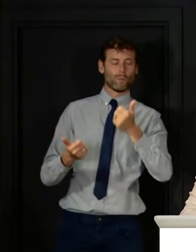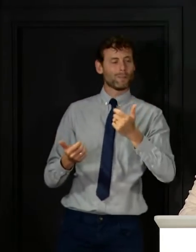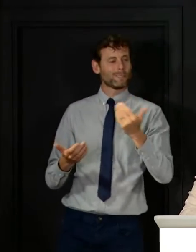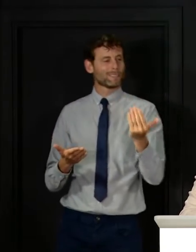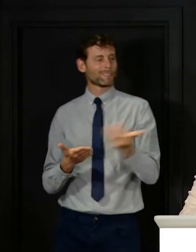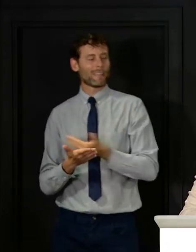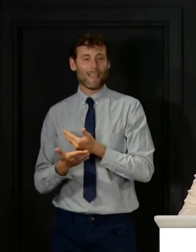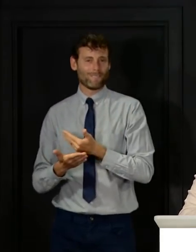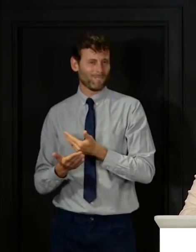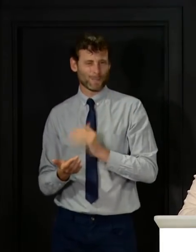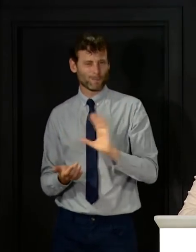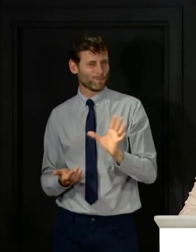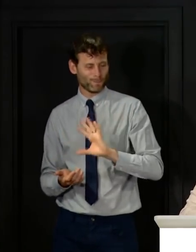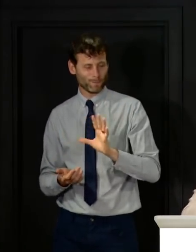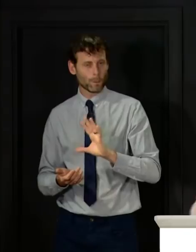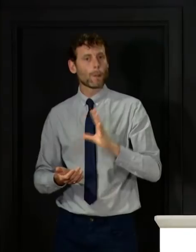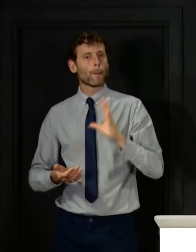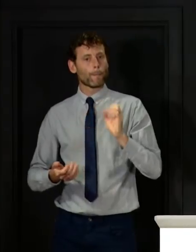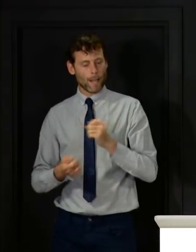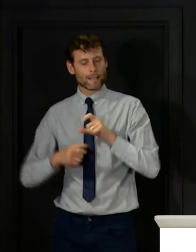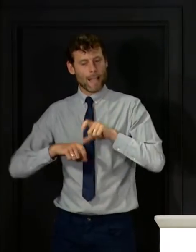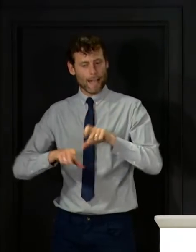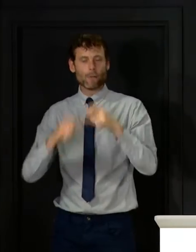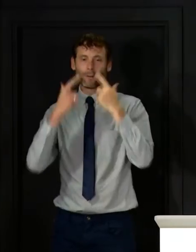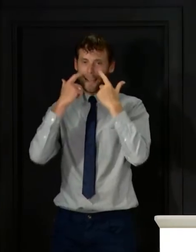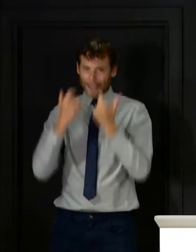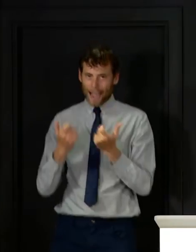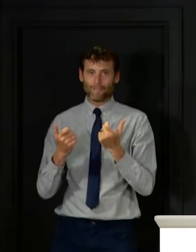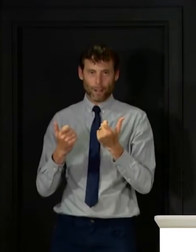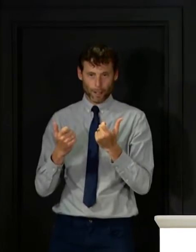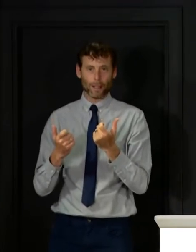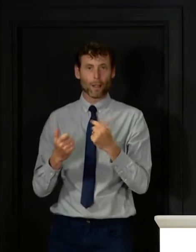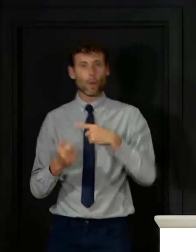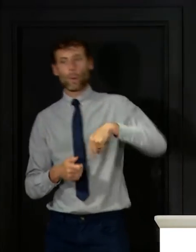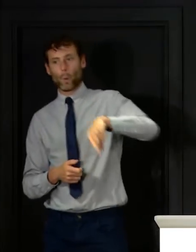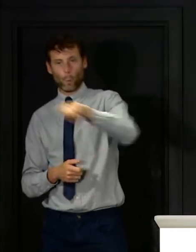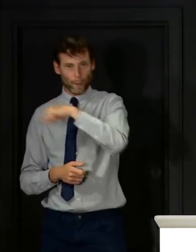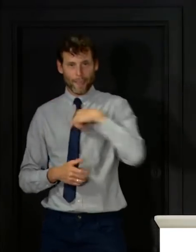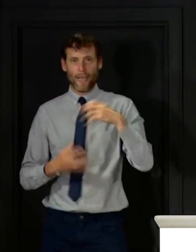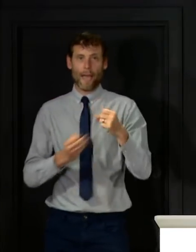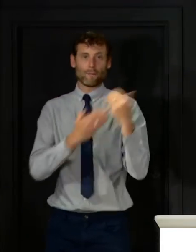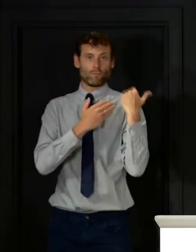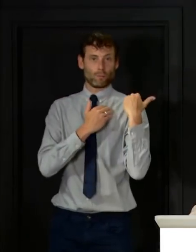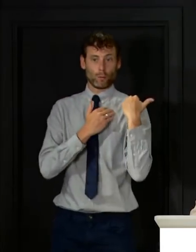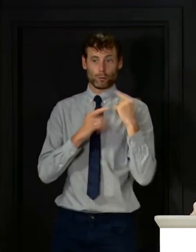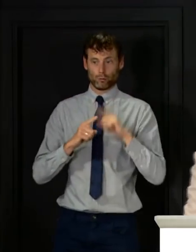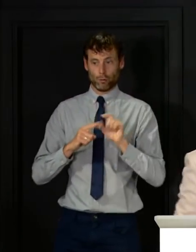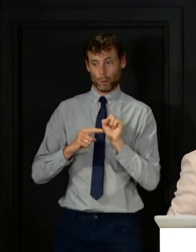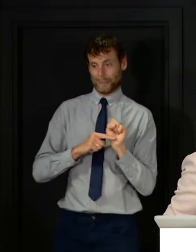getting it to that level doesn't stop it rising again. We all have to stop it rising again, and I can't stress that enough.